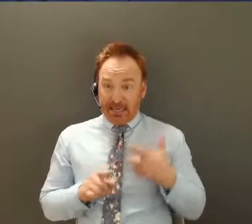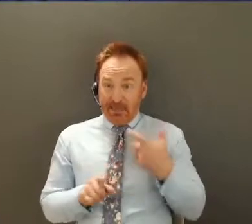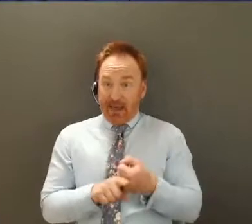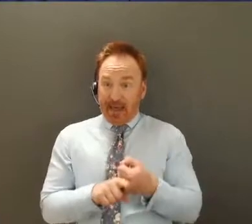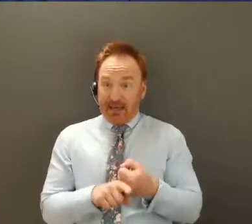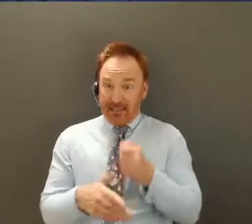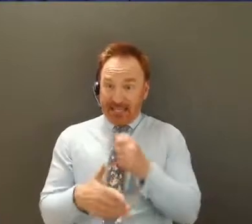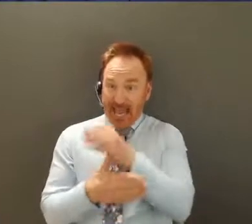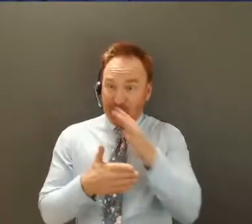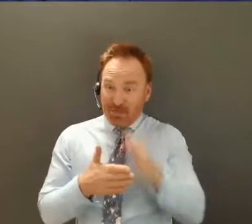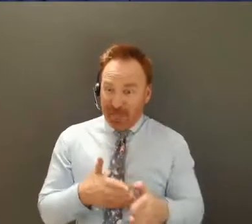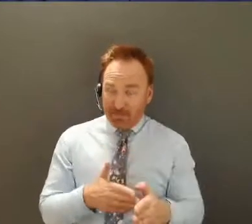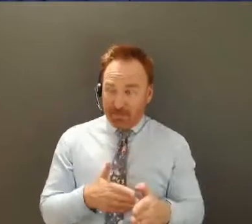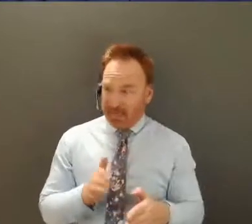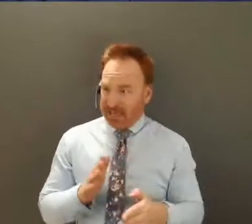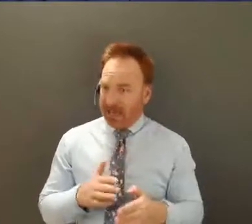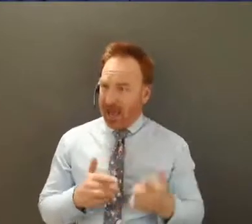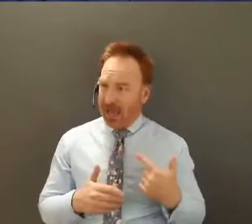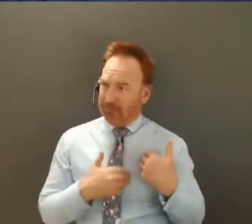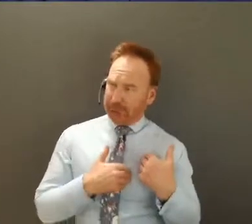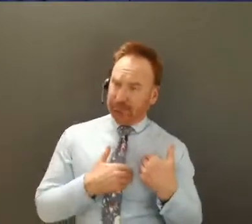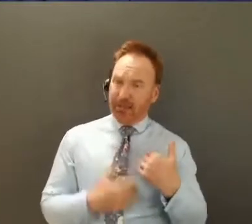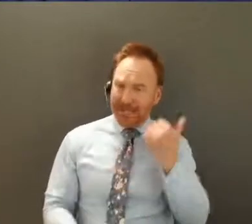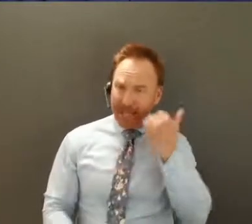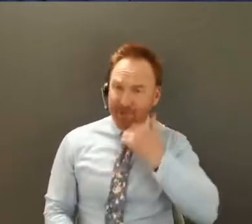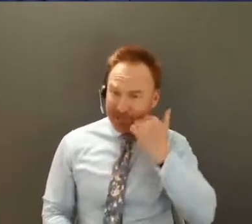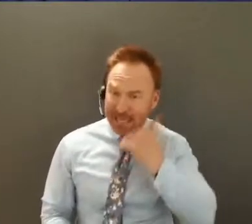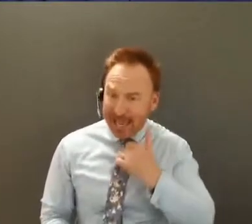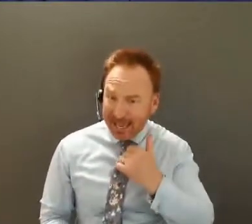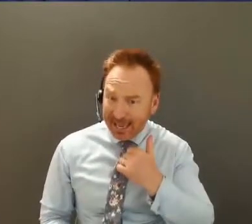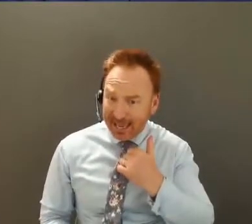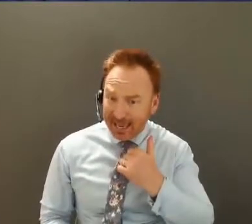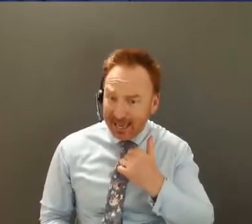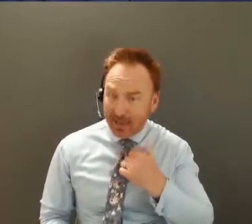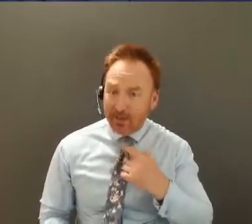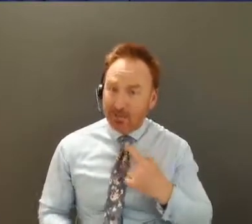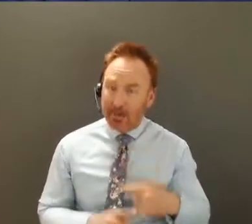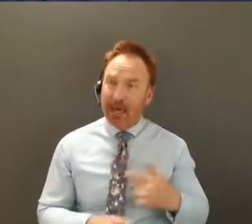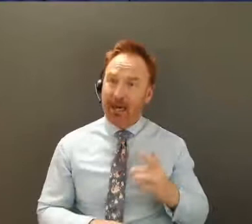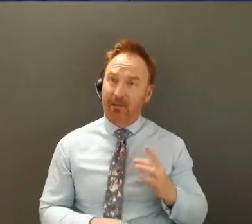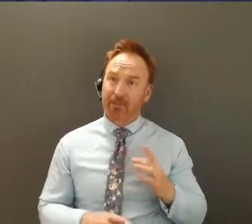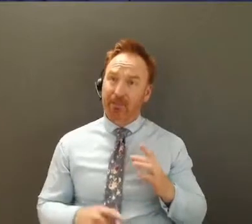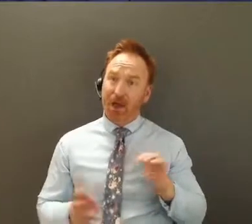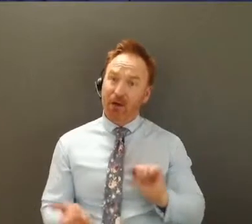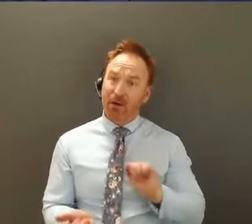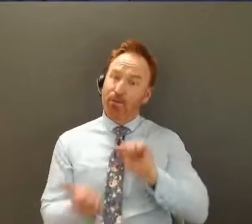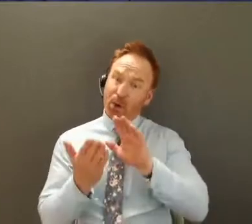hear from Doctor Hanley and premier silver and chief Bill is free to weigh in but I think